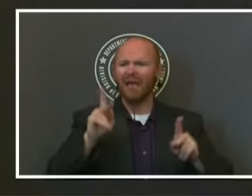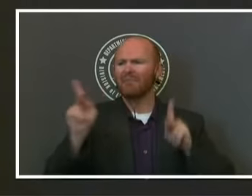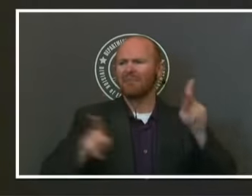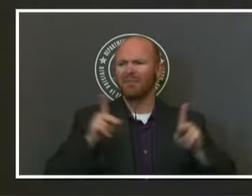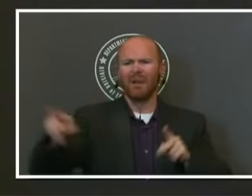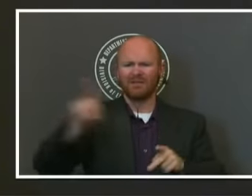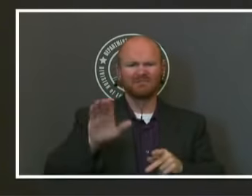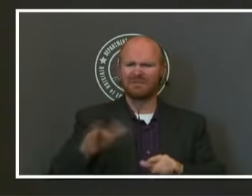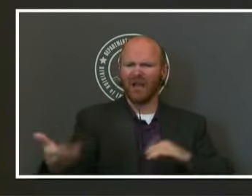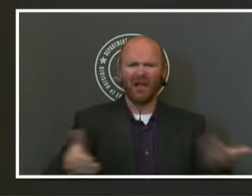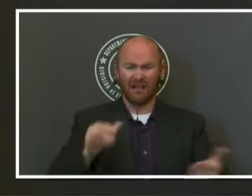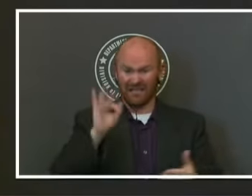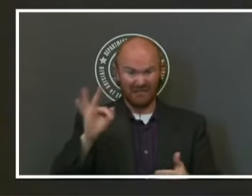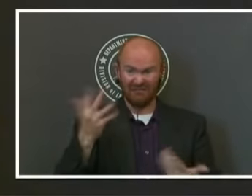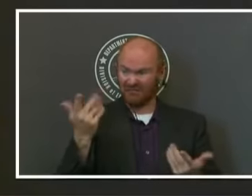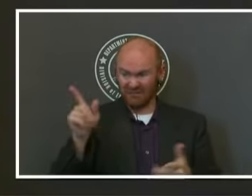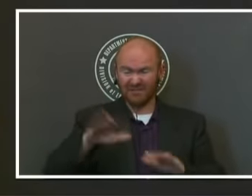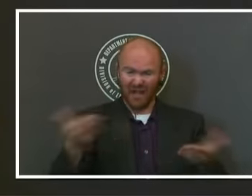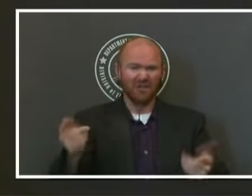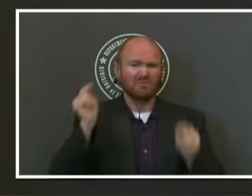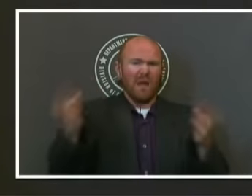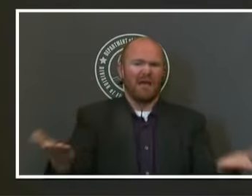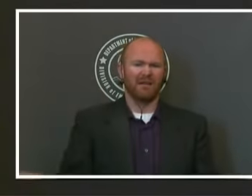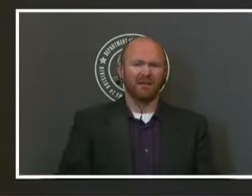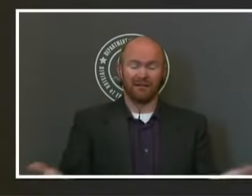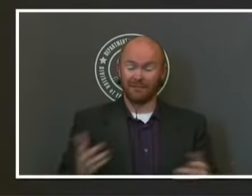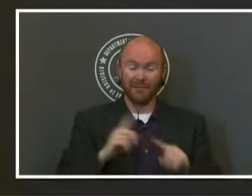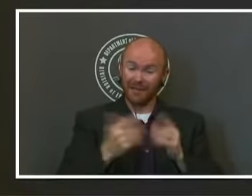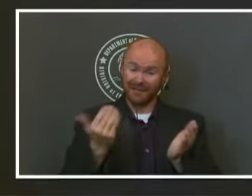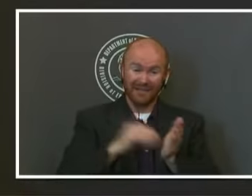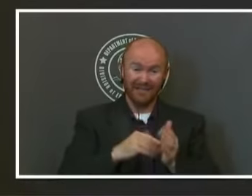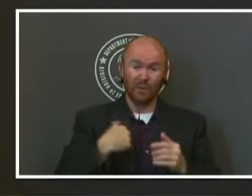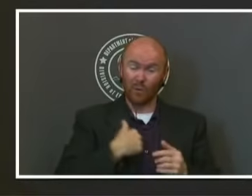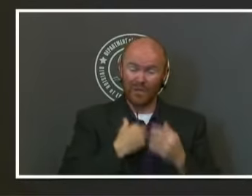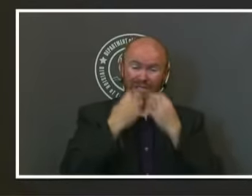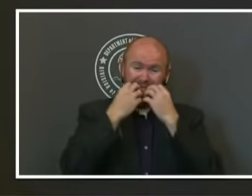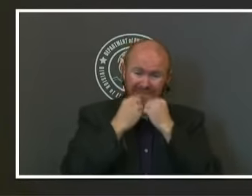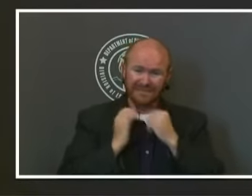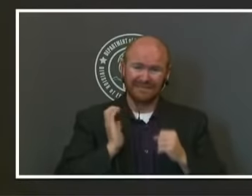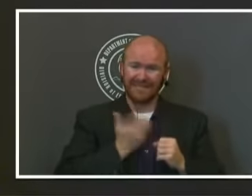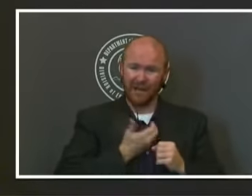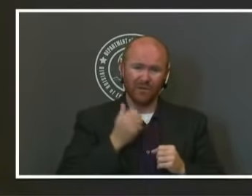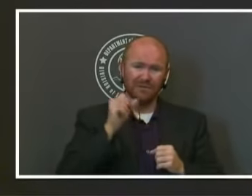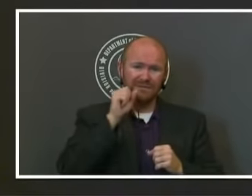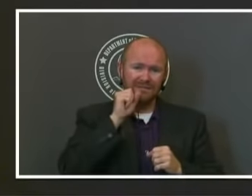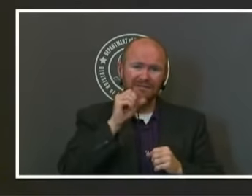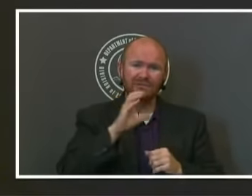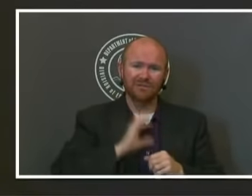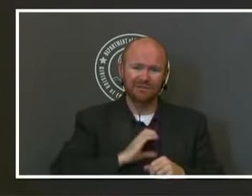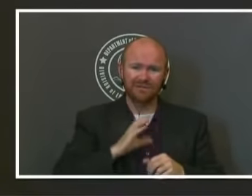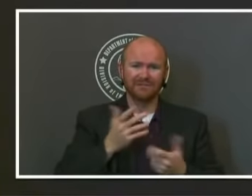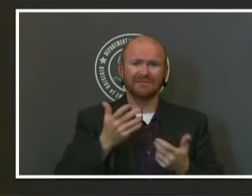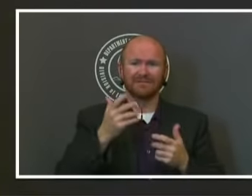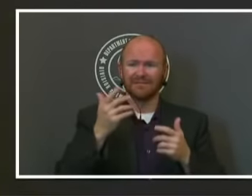citizens and also are vulnerable they don't deserve a longer life